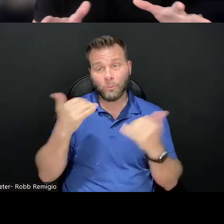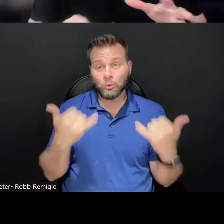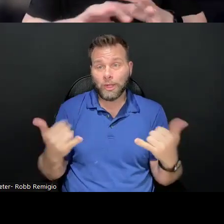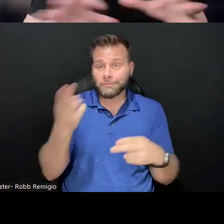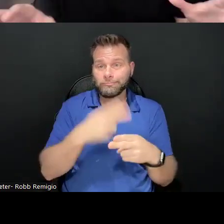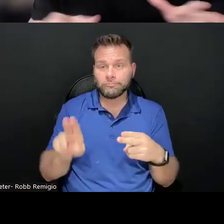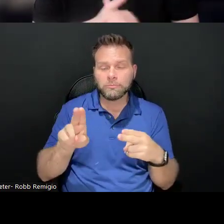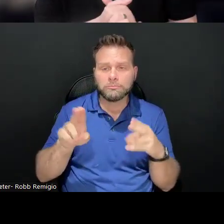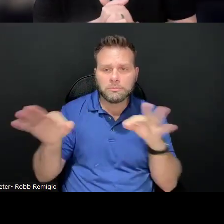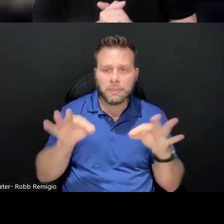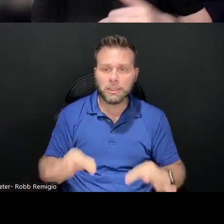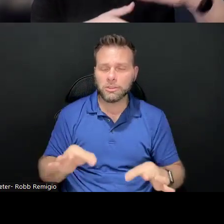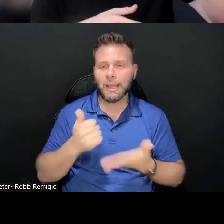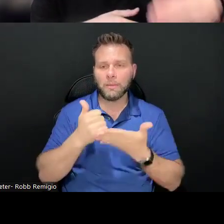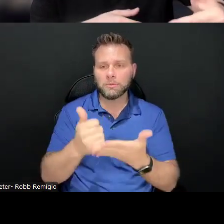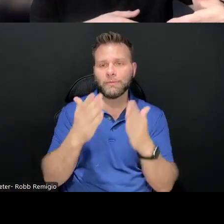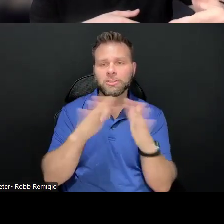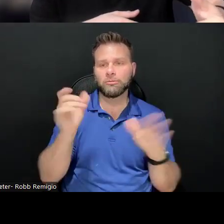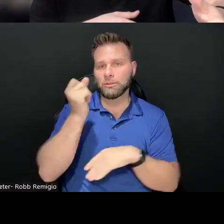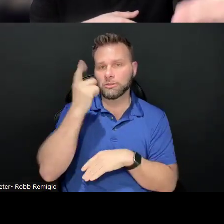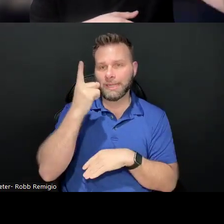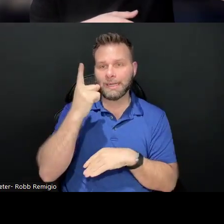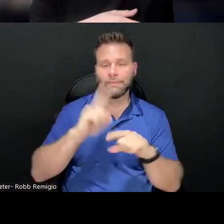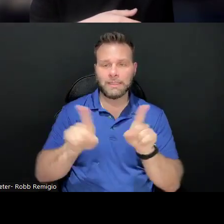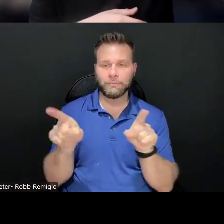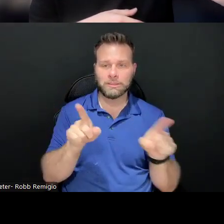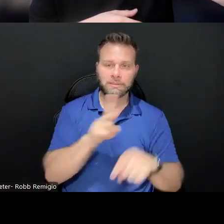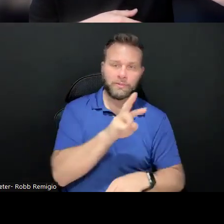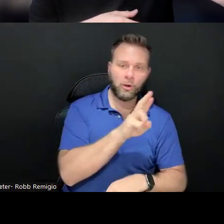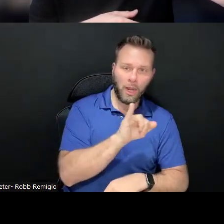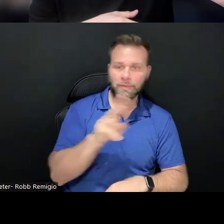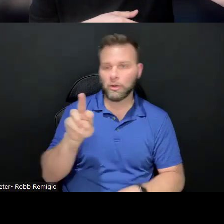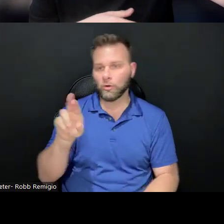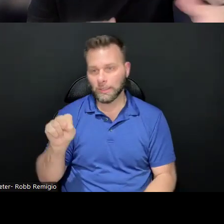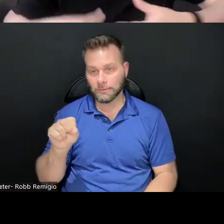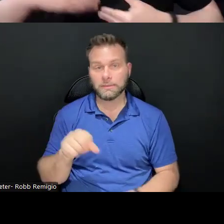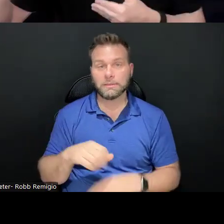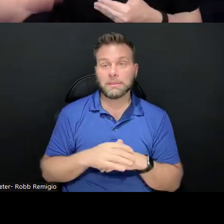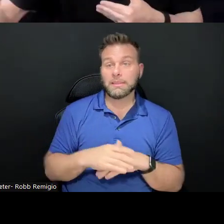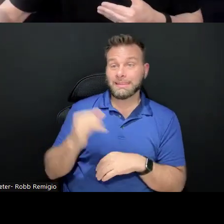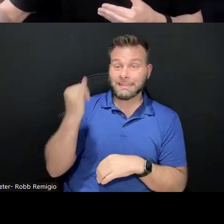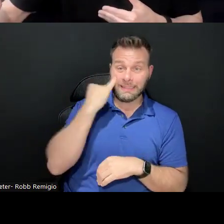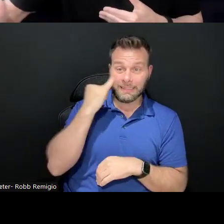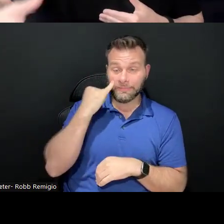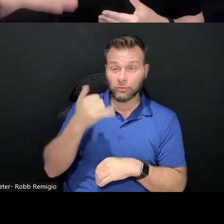But I hope this has given you some general idea what the For telecommunication purposes, use Video Relay